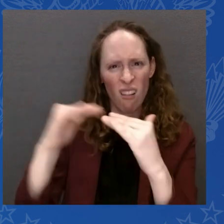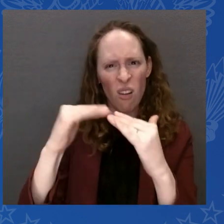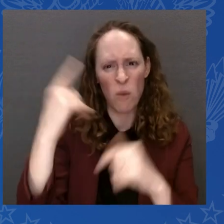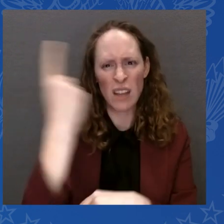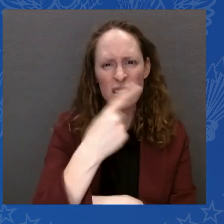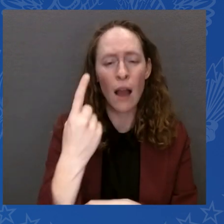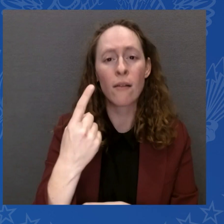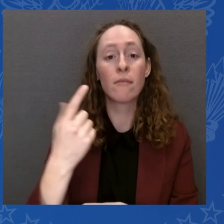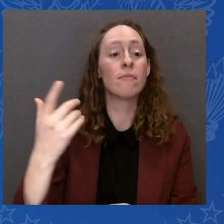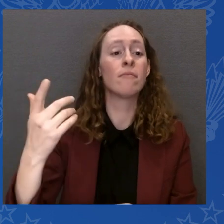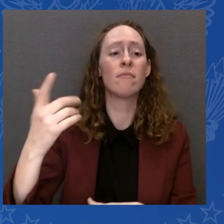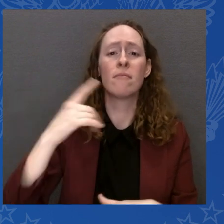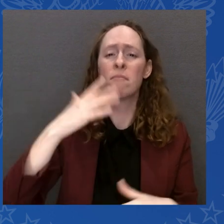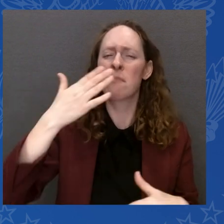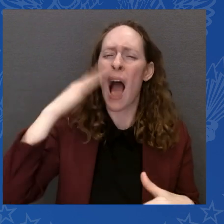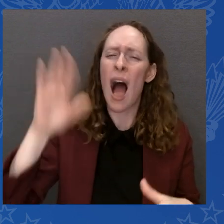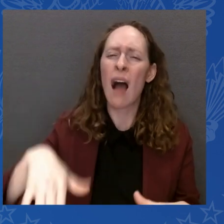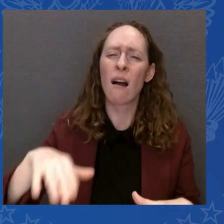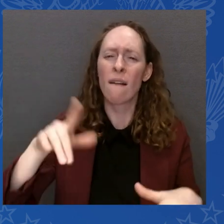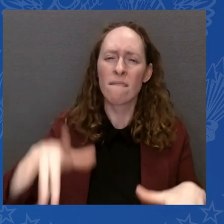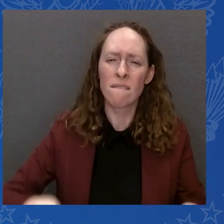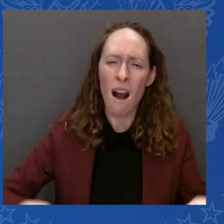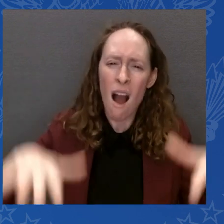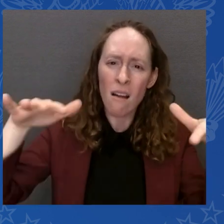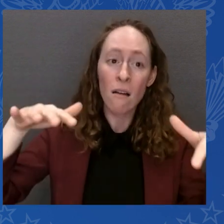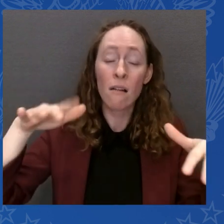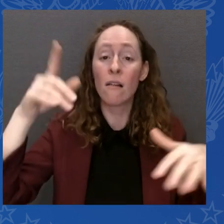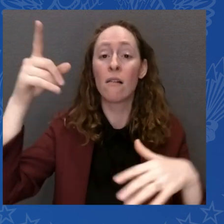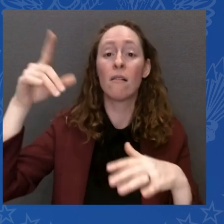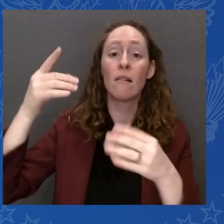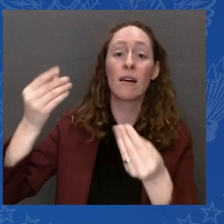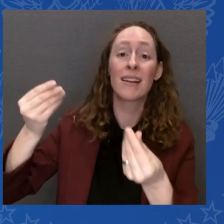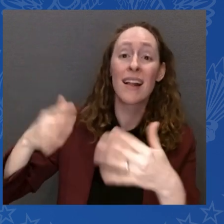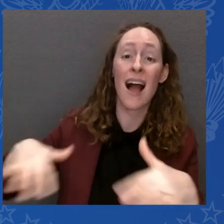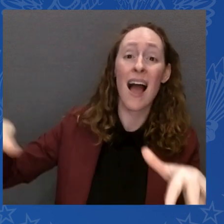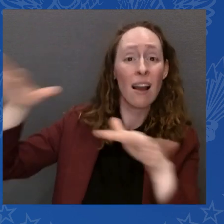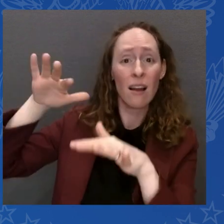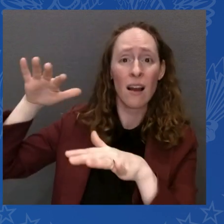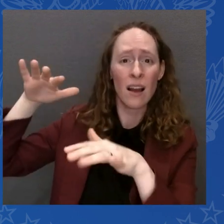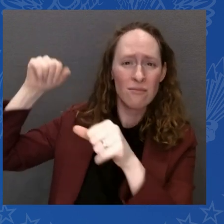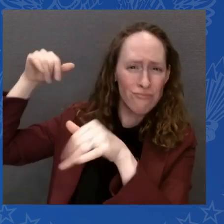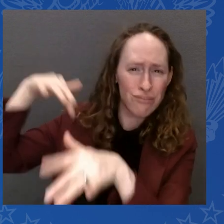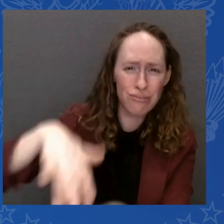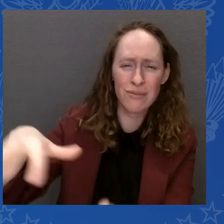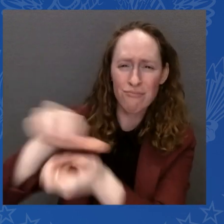or what -- when you're able to walk. And, you know, as -- you know, toppling thousands of trees.